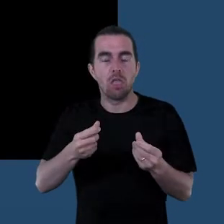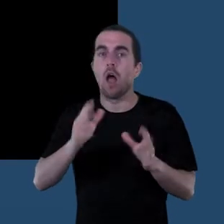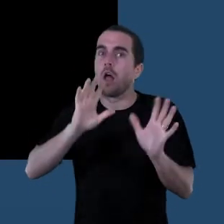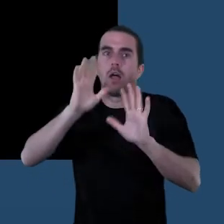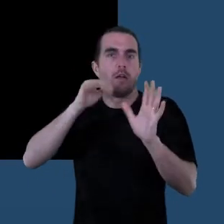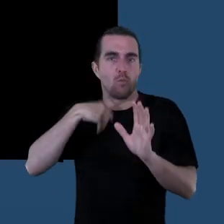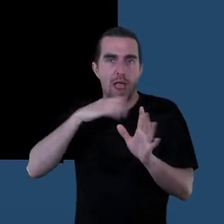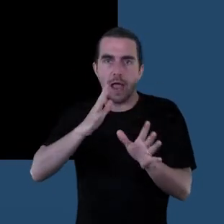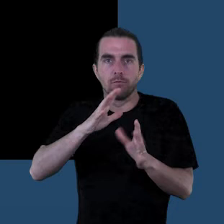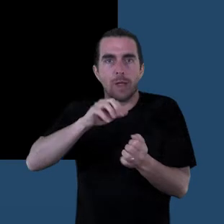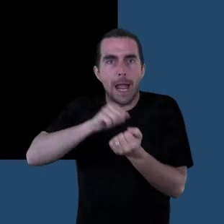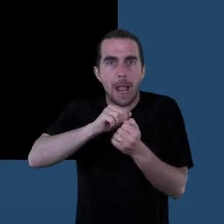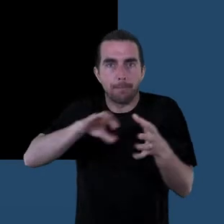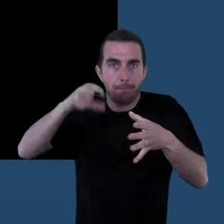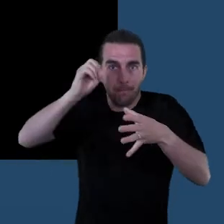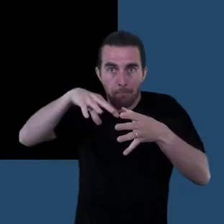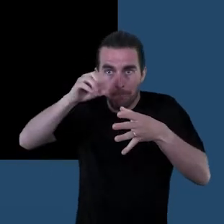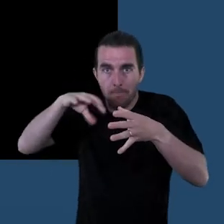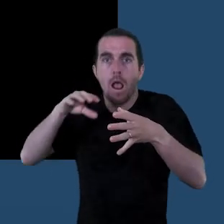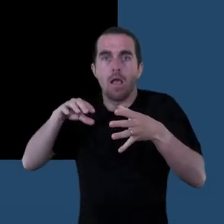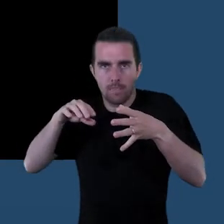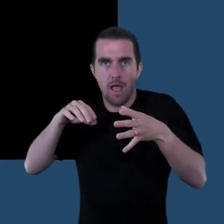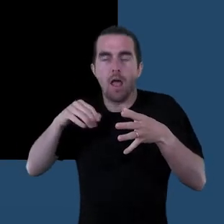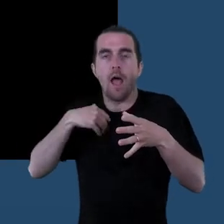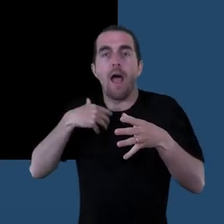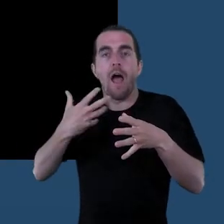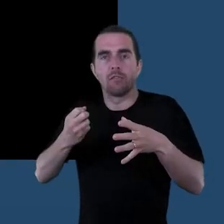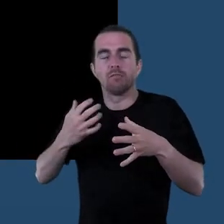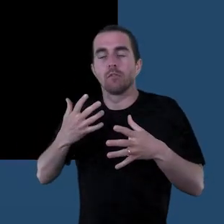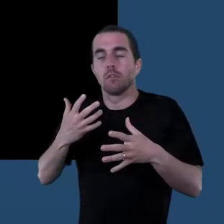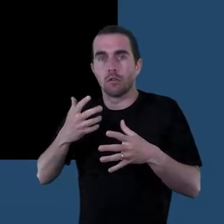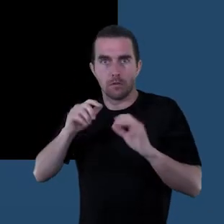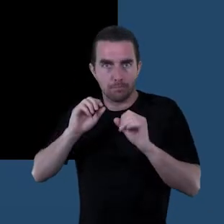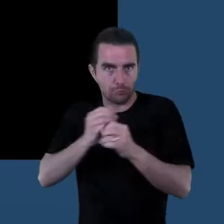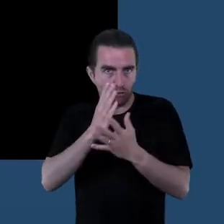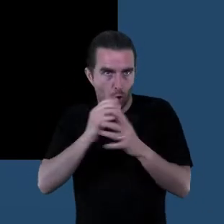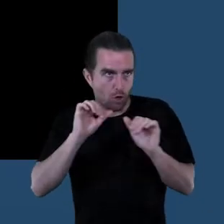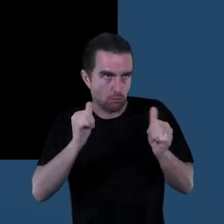And so, now we try and make sure we store our specimens in a great environment,